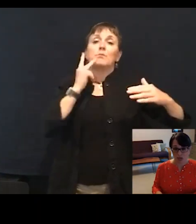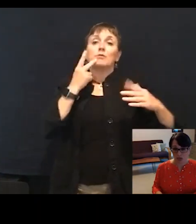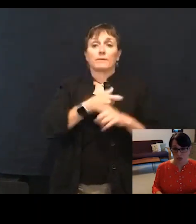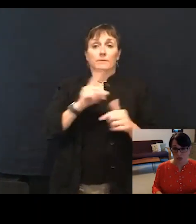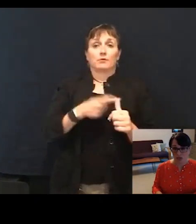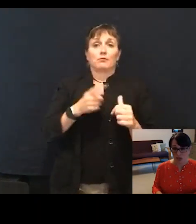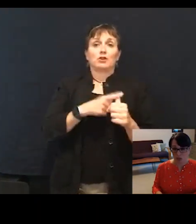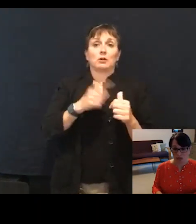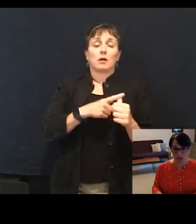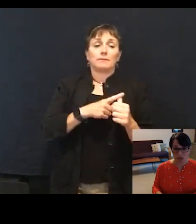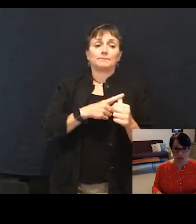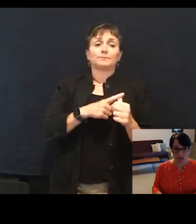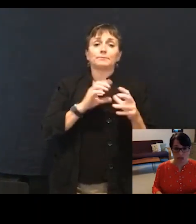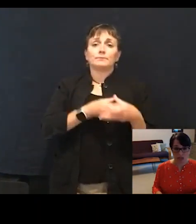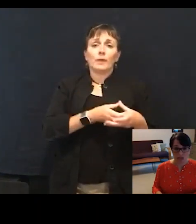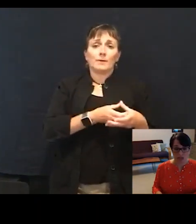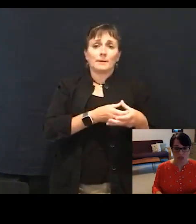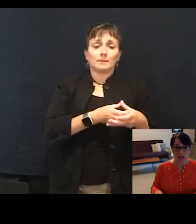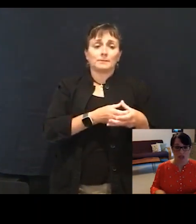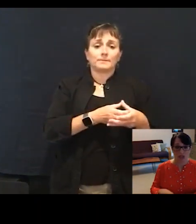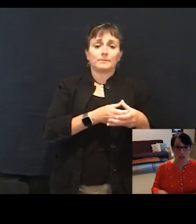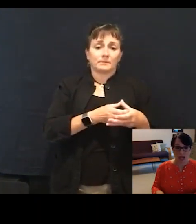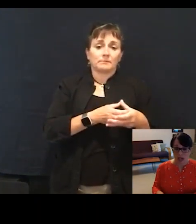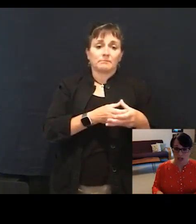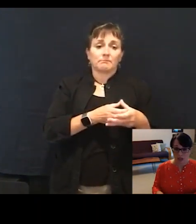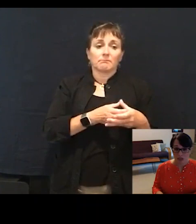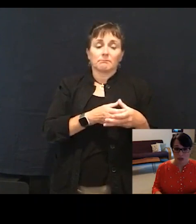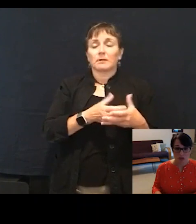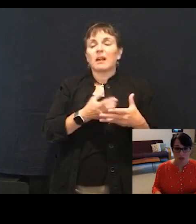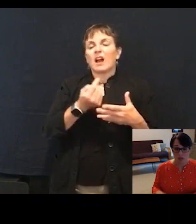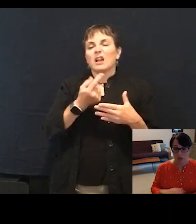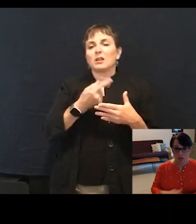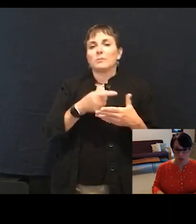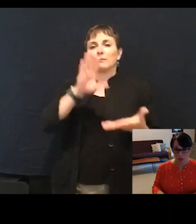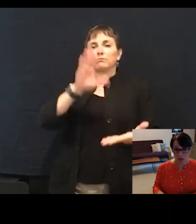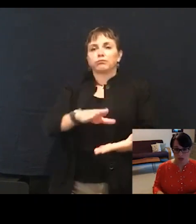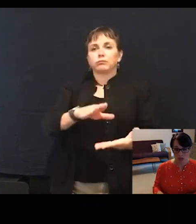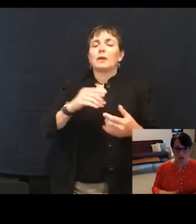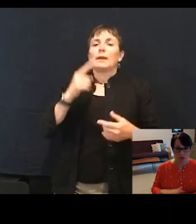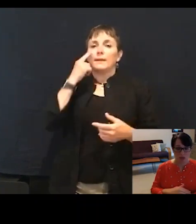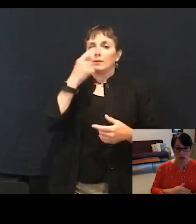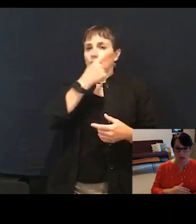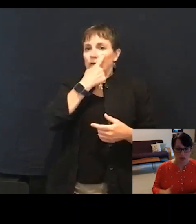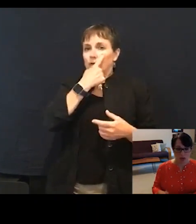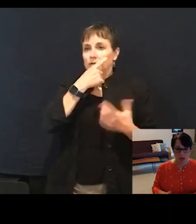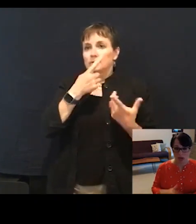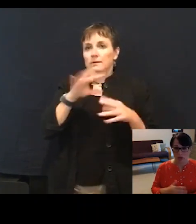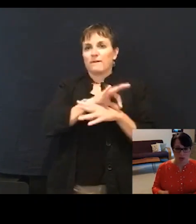in subretinally injected mice. The back half vectors, put simply, don't do anything. They don't make an RNA or a protein.